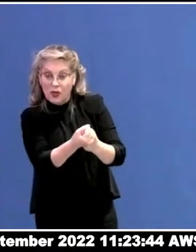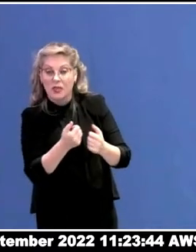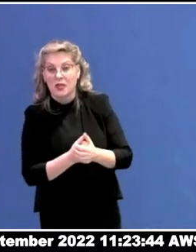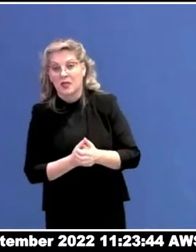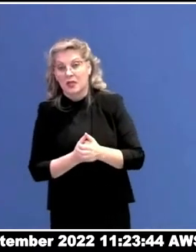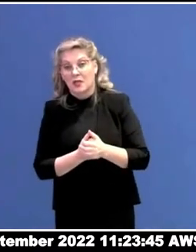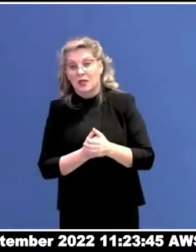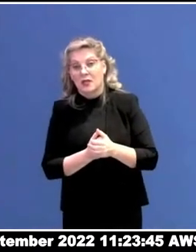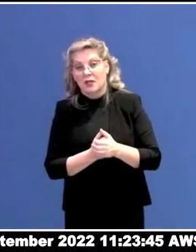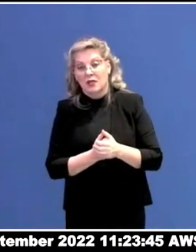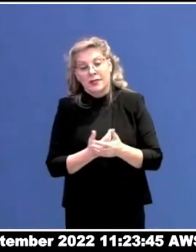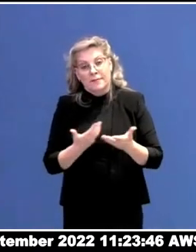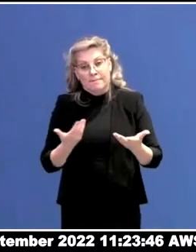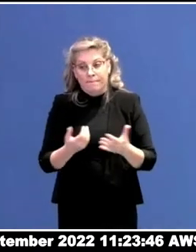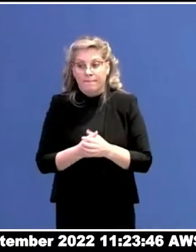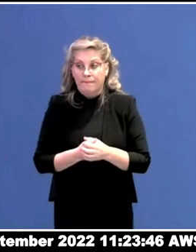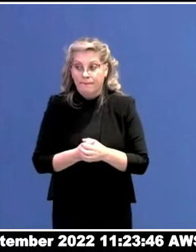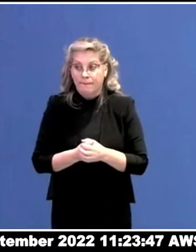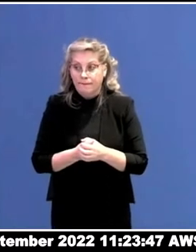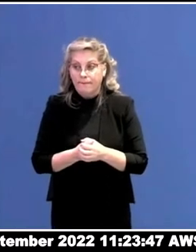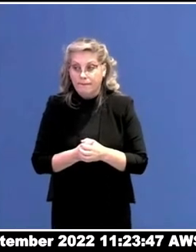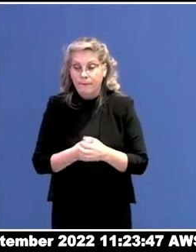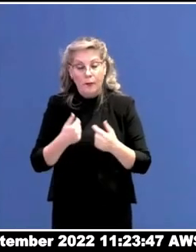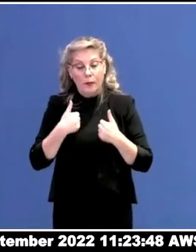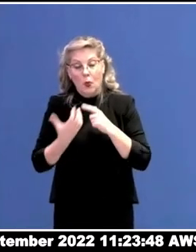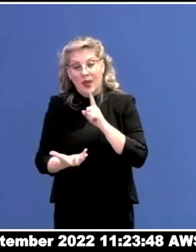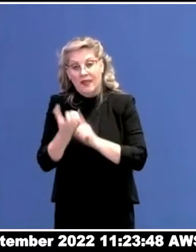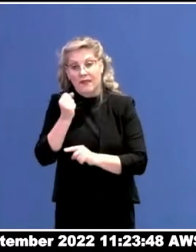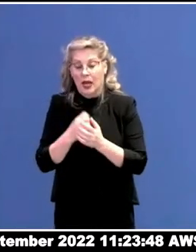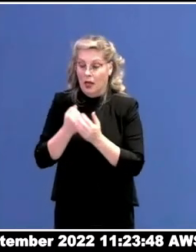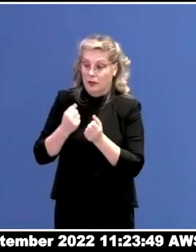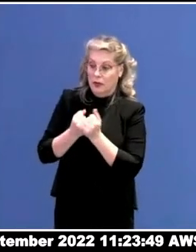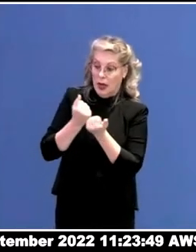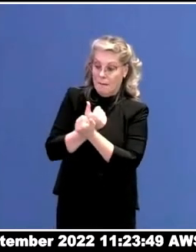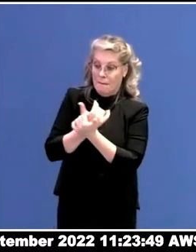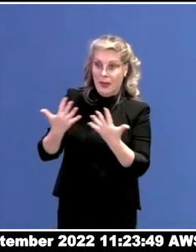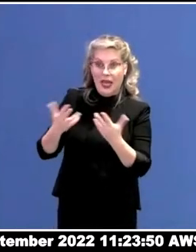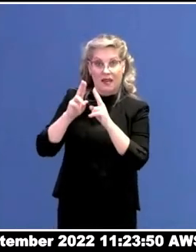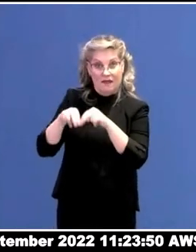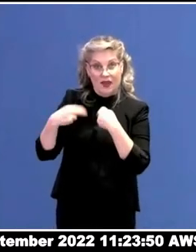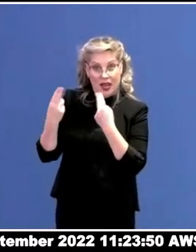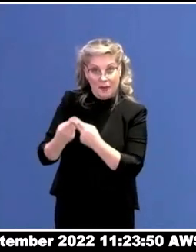So, as a result, a lot of families, a lot of the people in the prison system would tell us